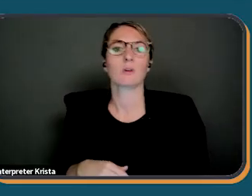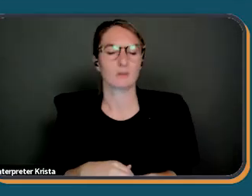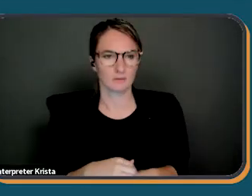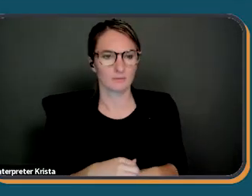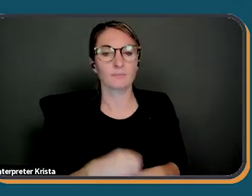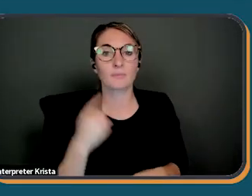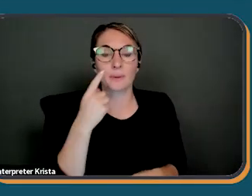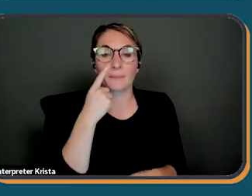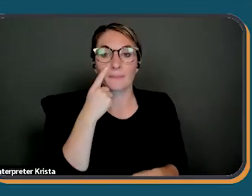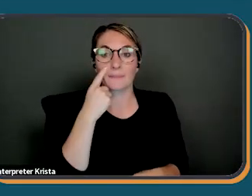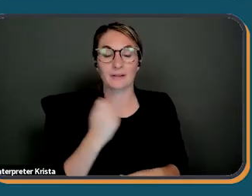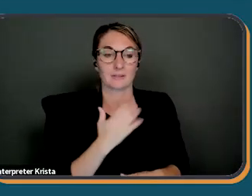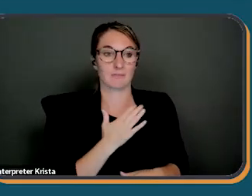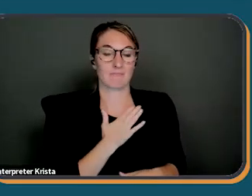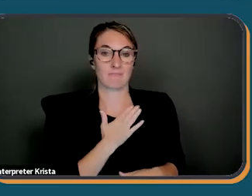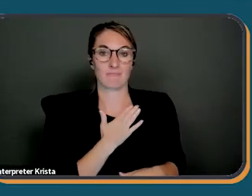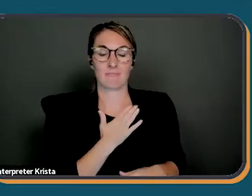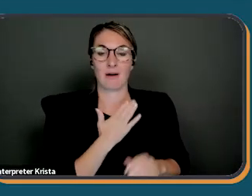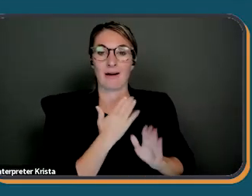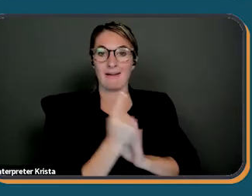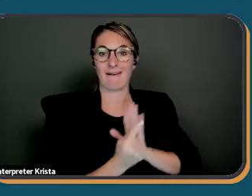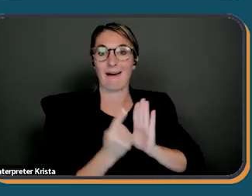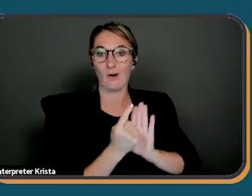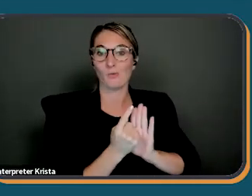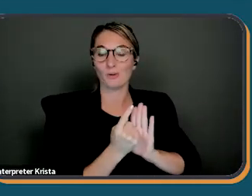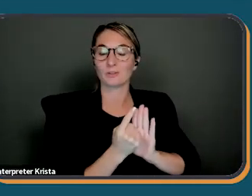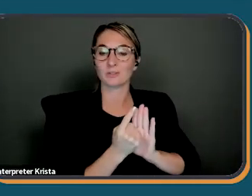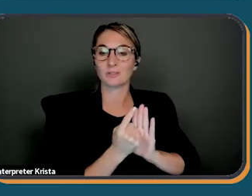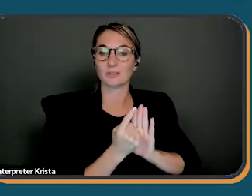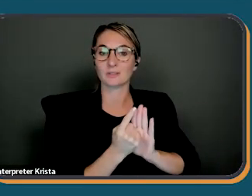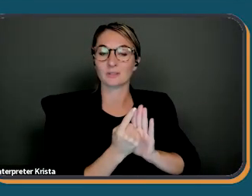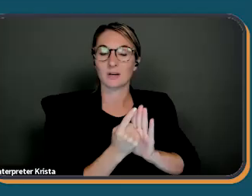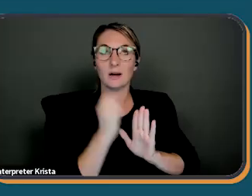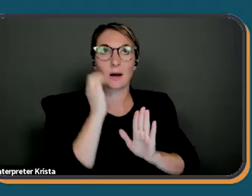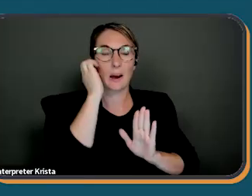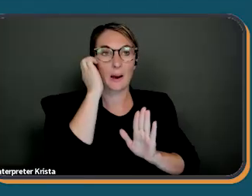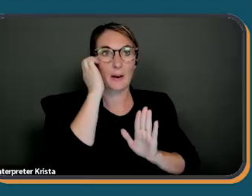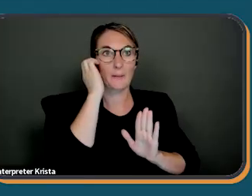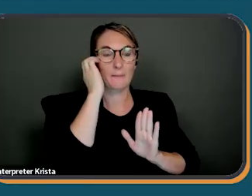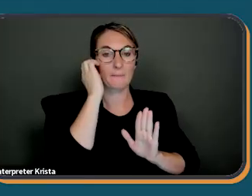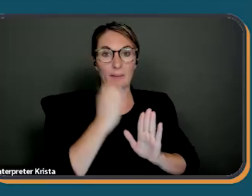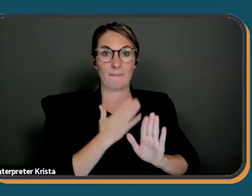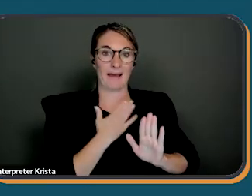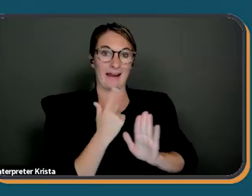Latisha Brown: Because my hours are